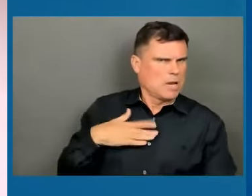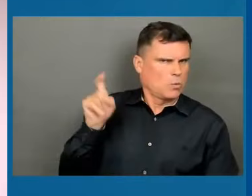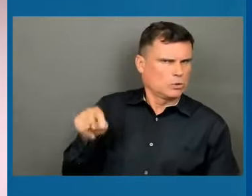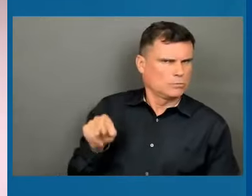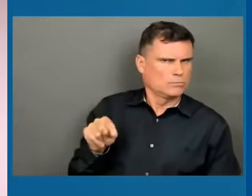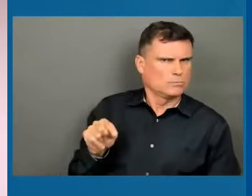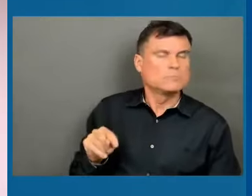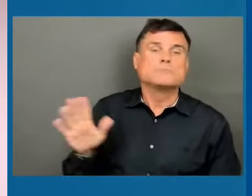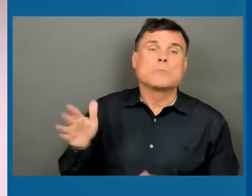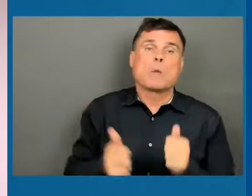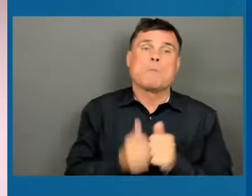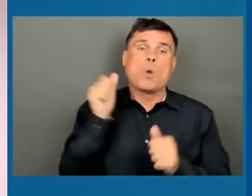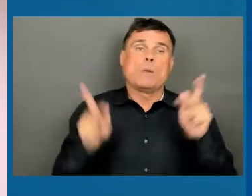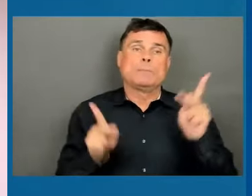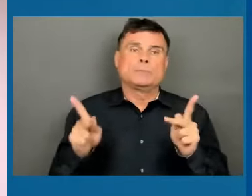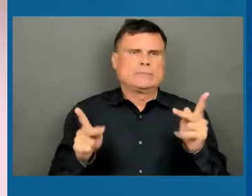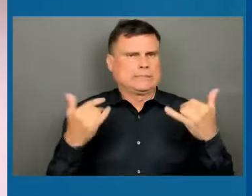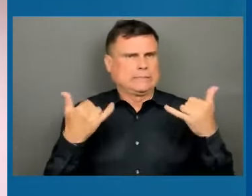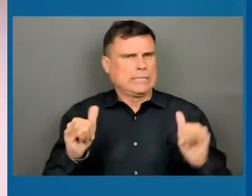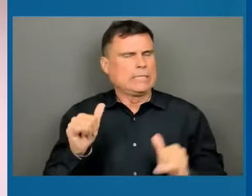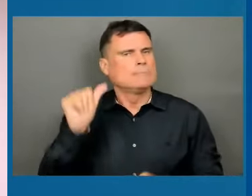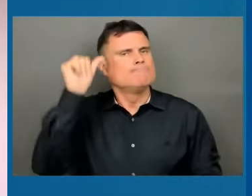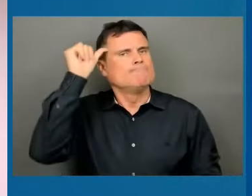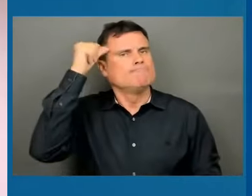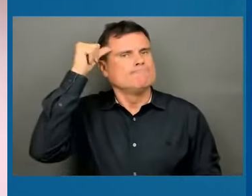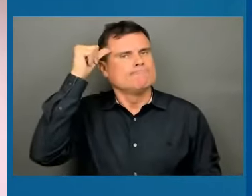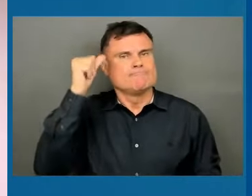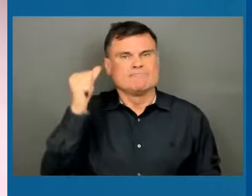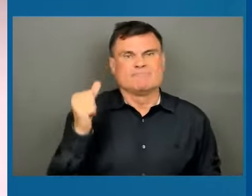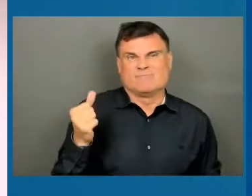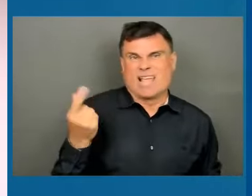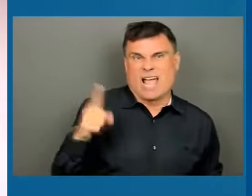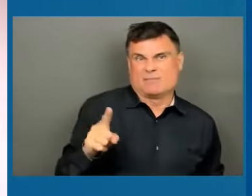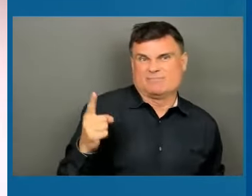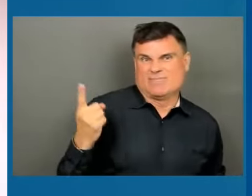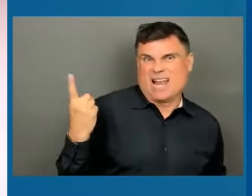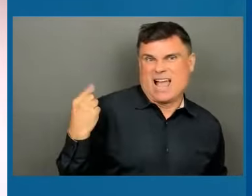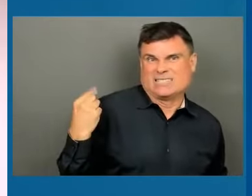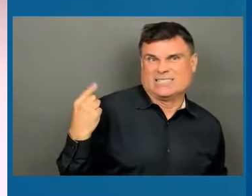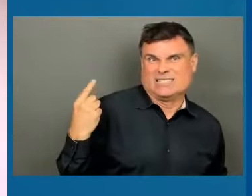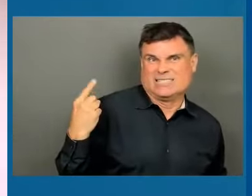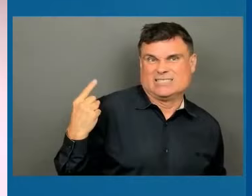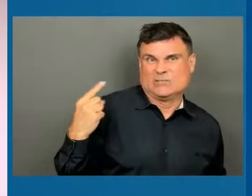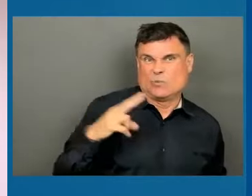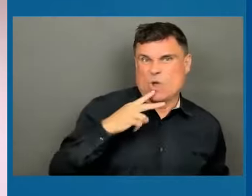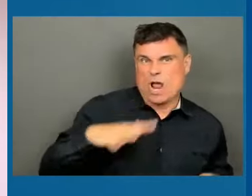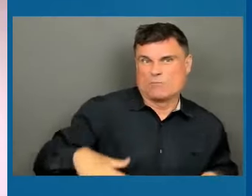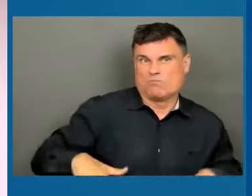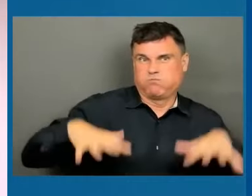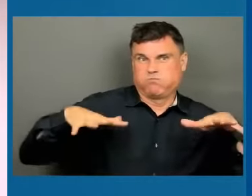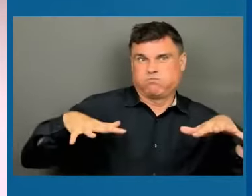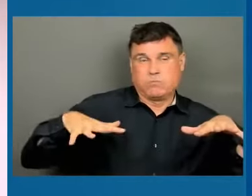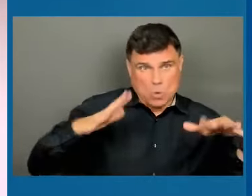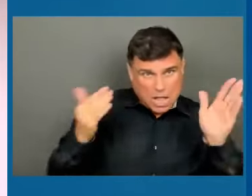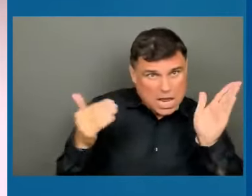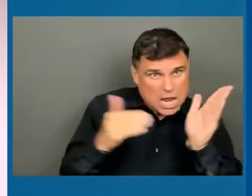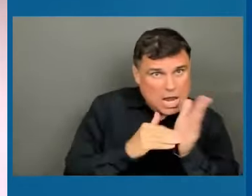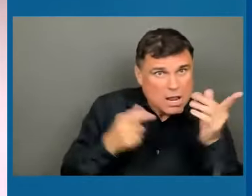Because that's going to be what's fresh in most people's minds.